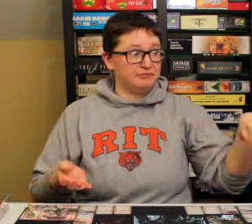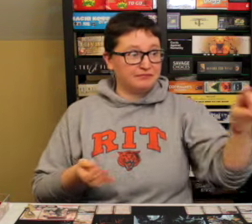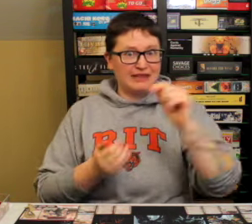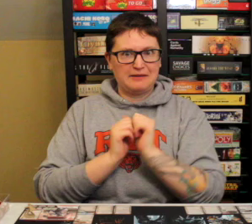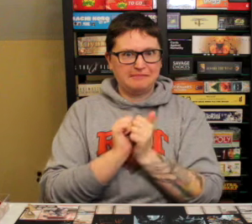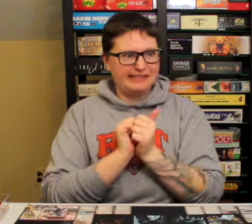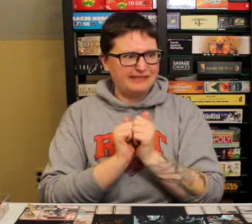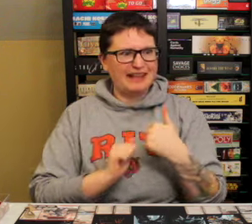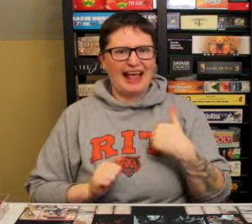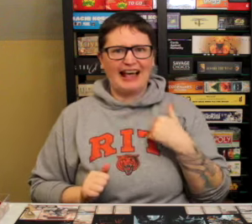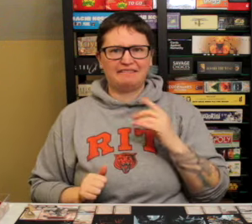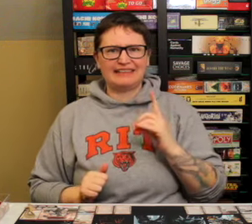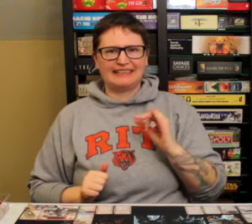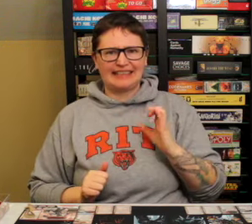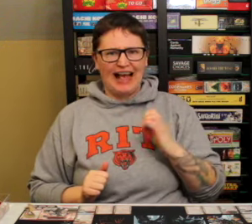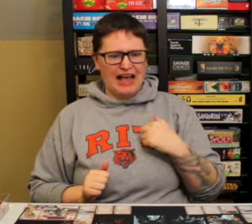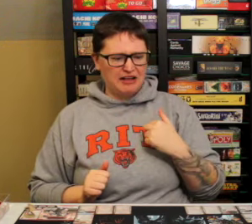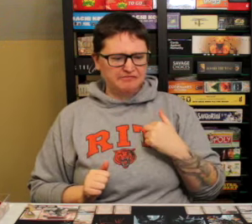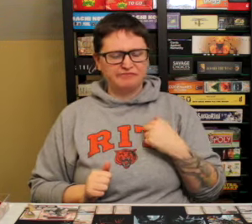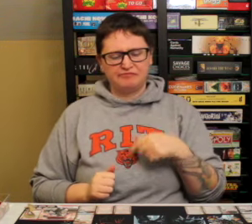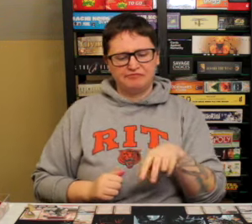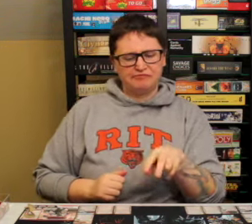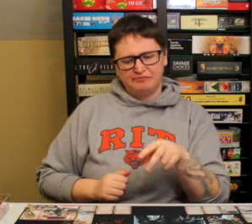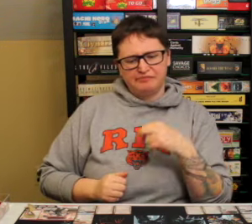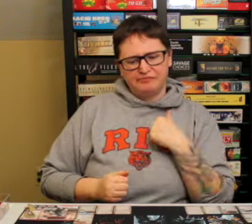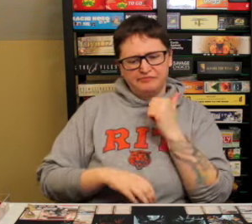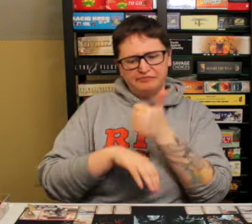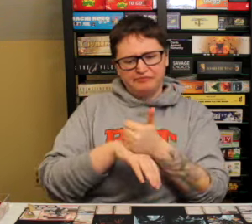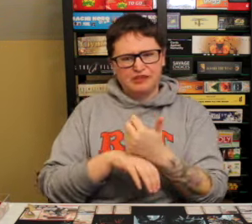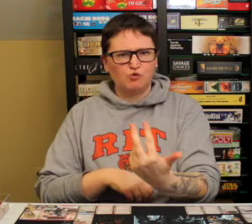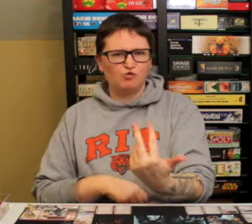So you set those out and everybody competes to get them and if I have a specific dice,